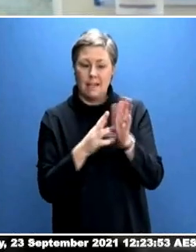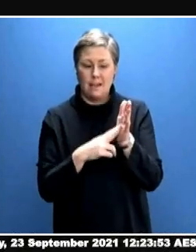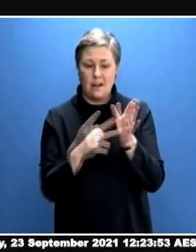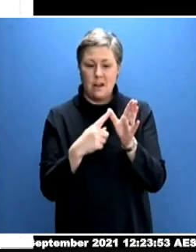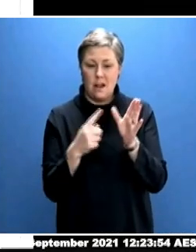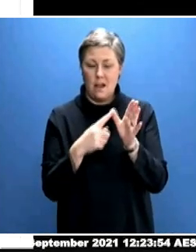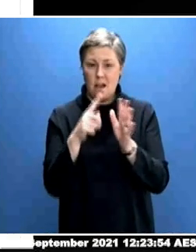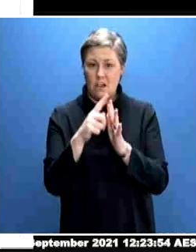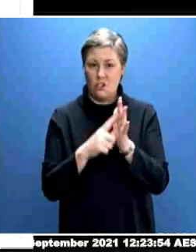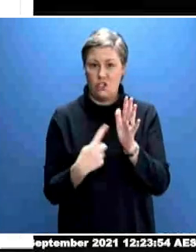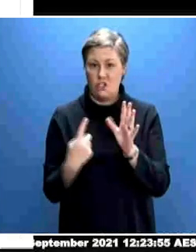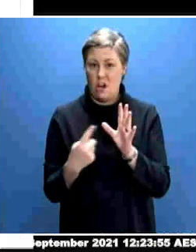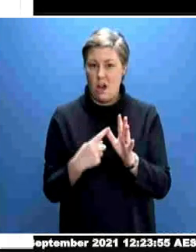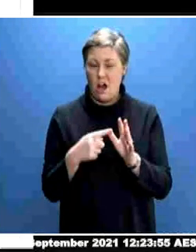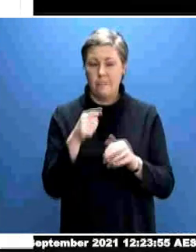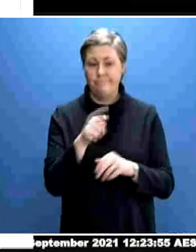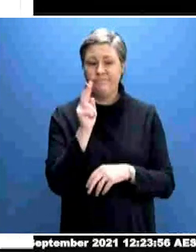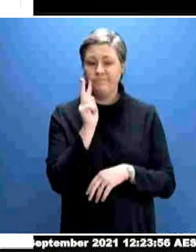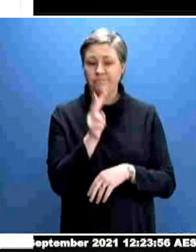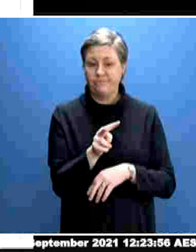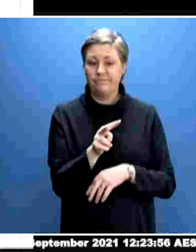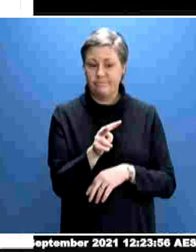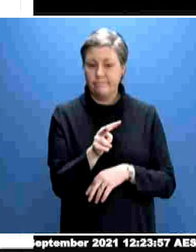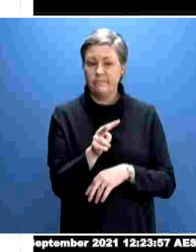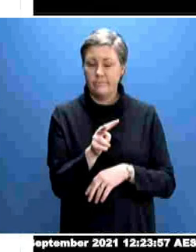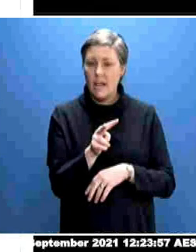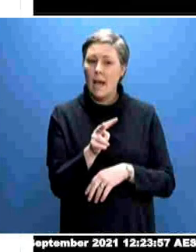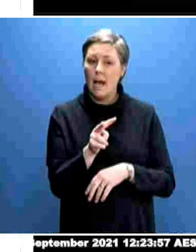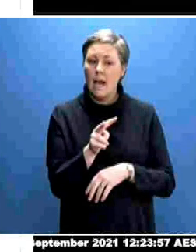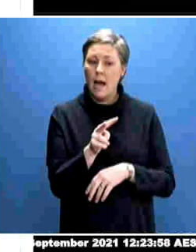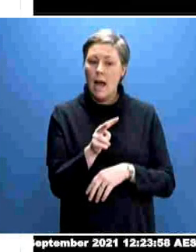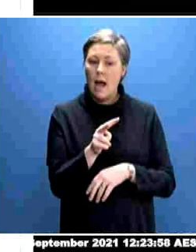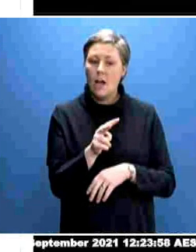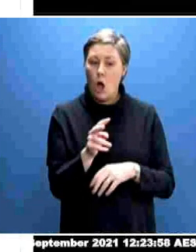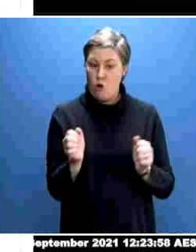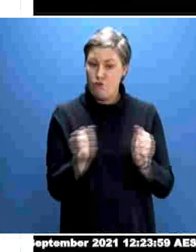that there may be extreme circumstances or circumstances where there may be